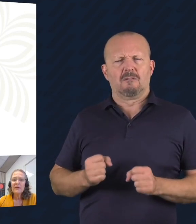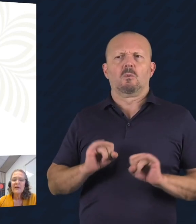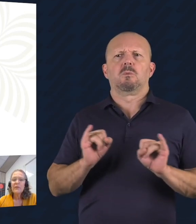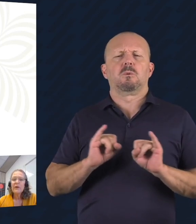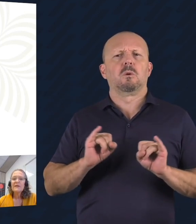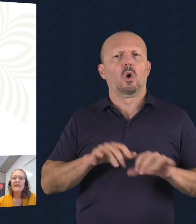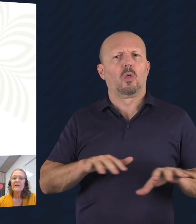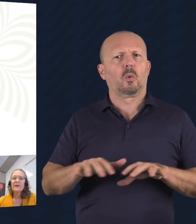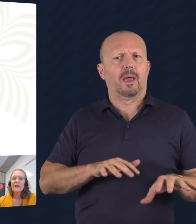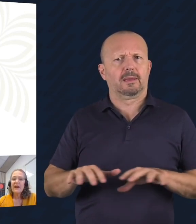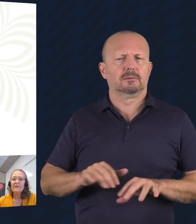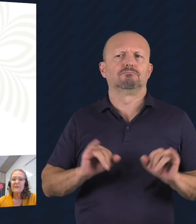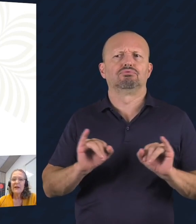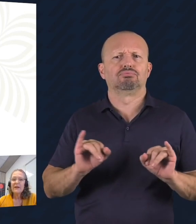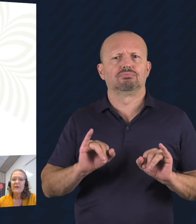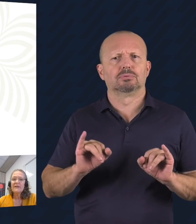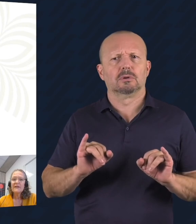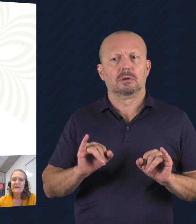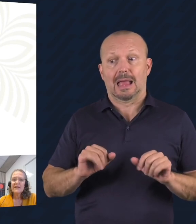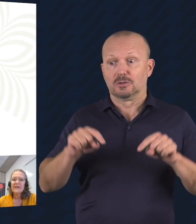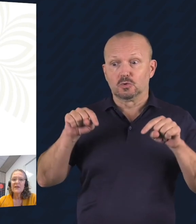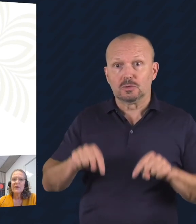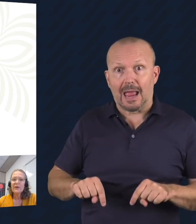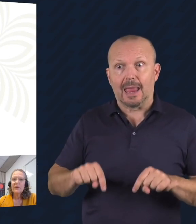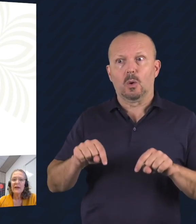we were dealing with the aftermath of a devastating earthquake.